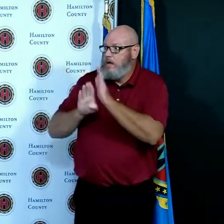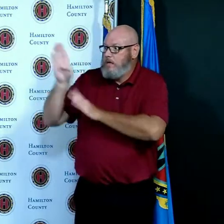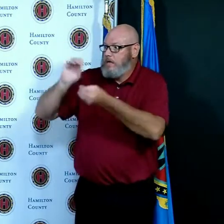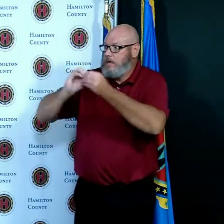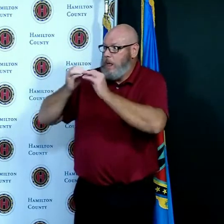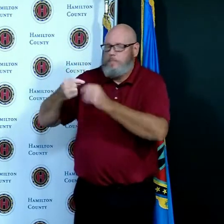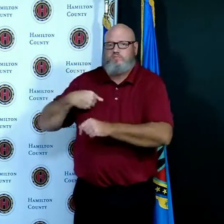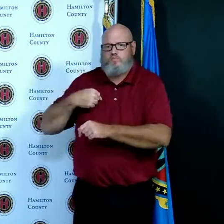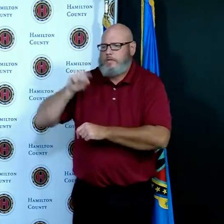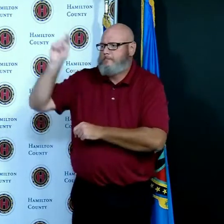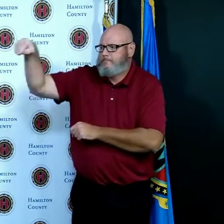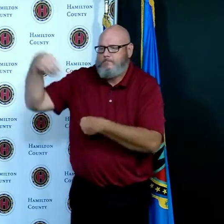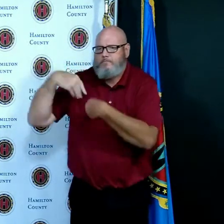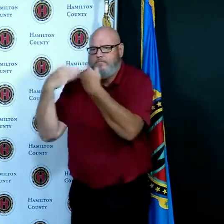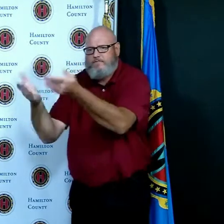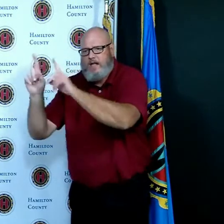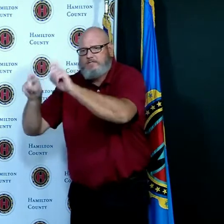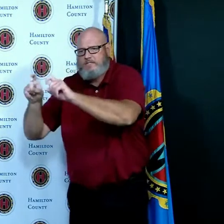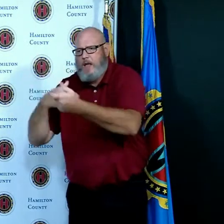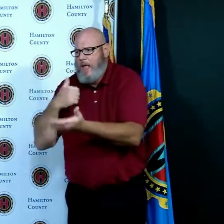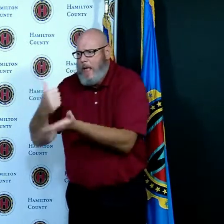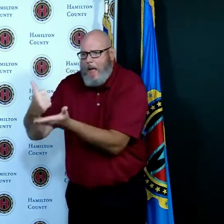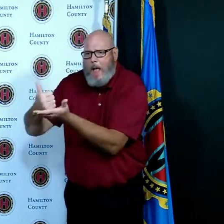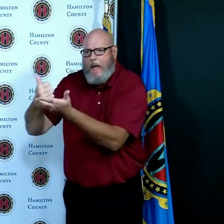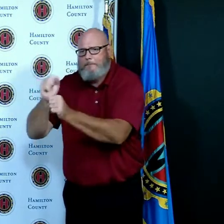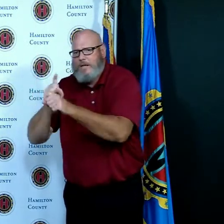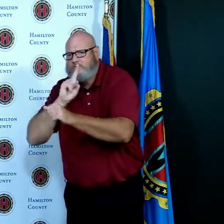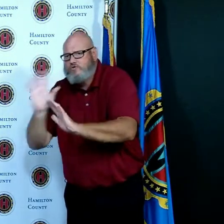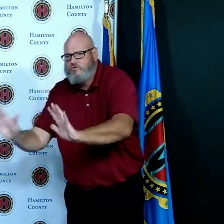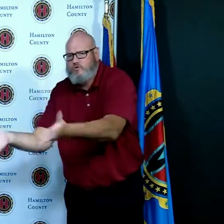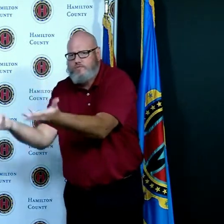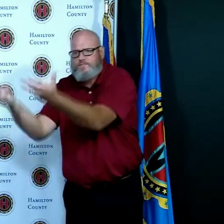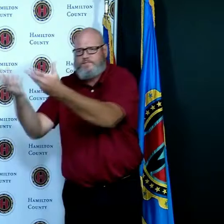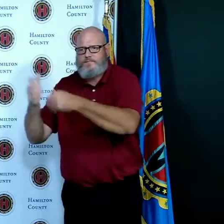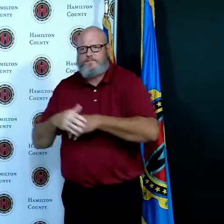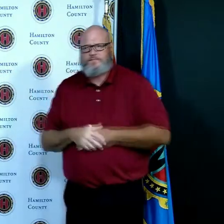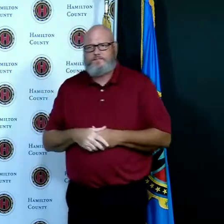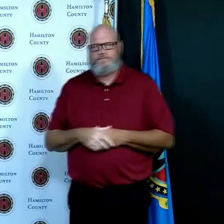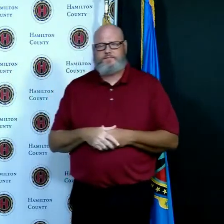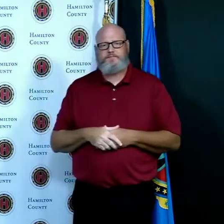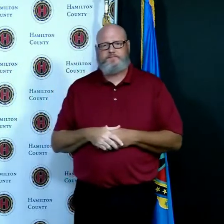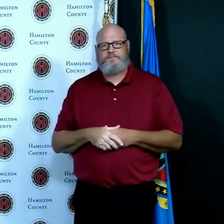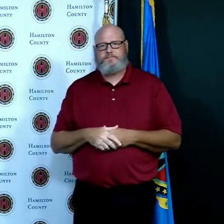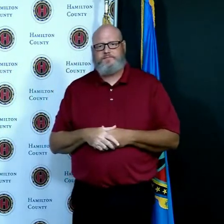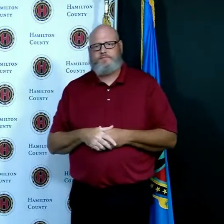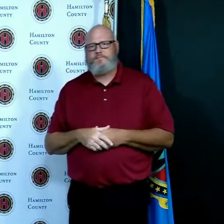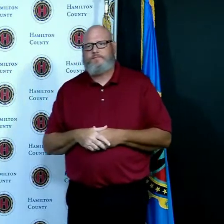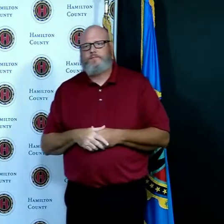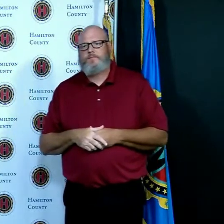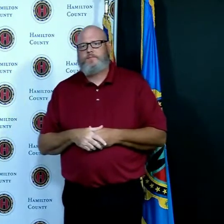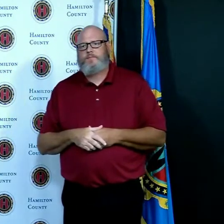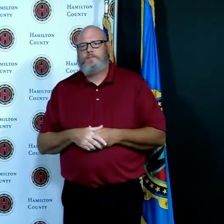key to the long-term suppression of the pandemic so Test and Protect's goal is to provide safe